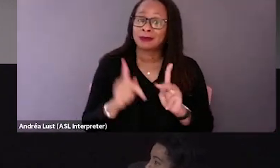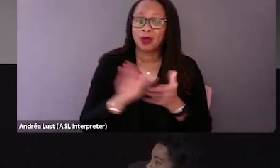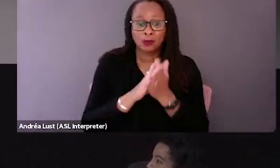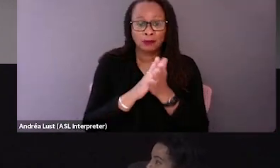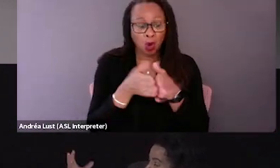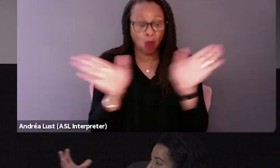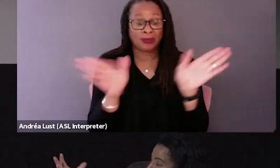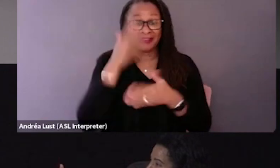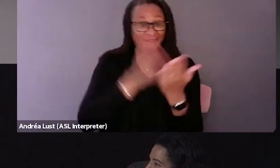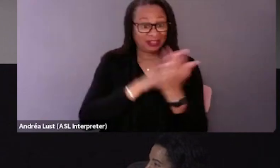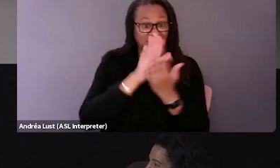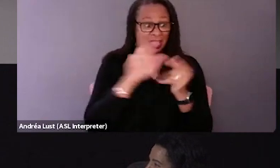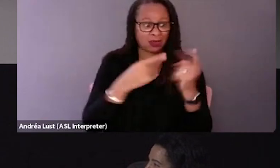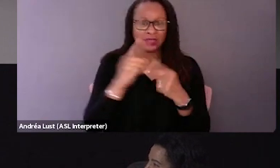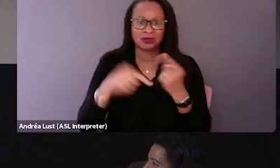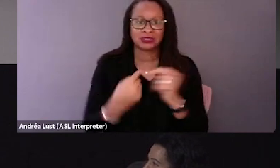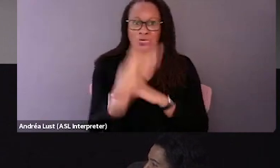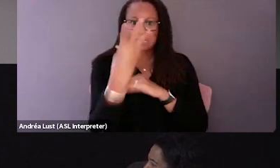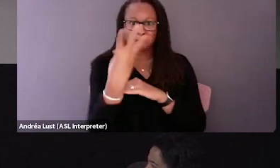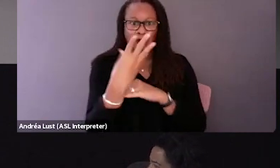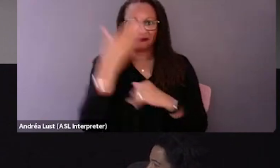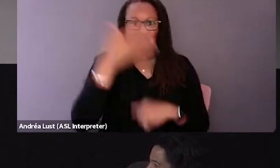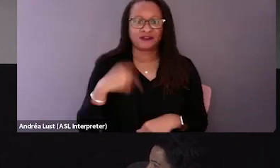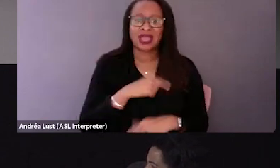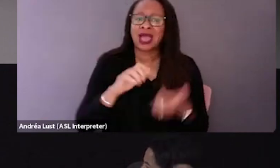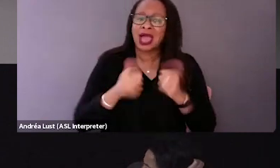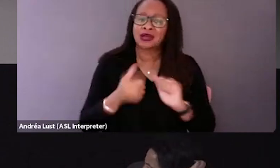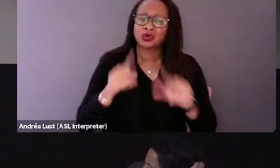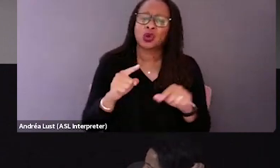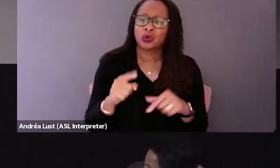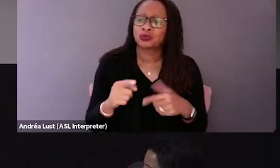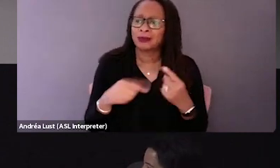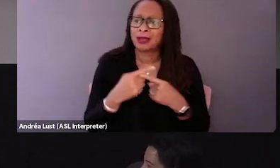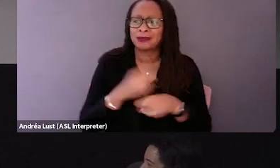and being open when there's a giant camera staring at them. How do you sort of go about putting your subjects at ease?